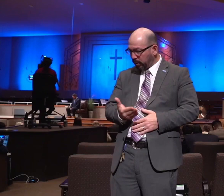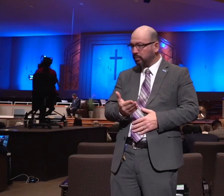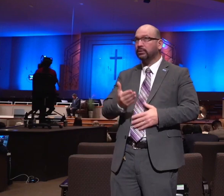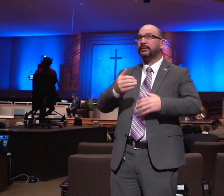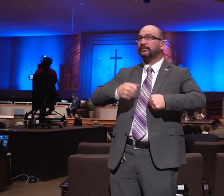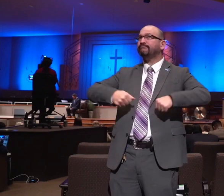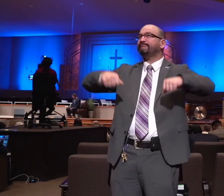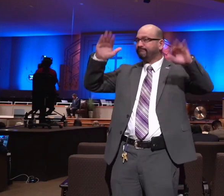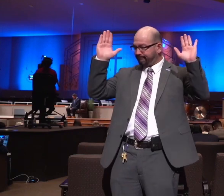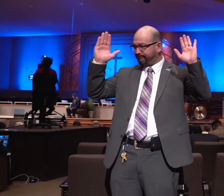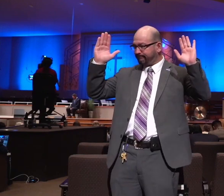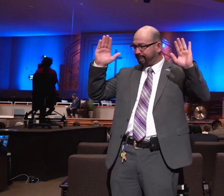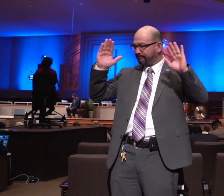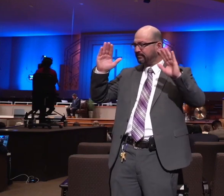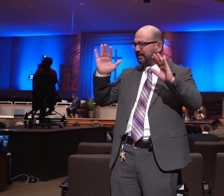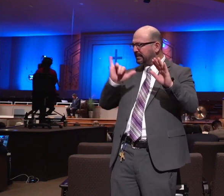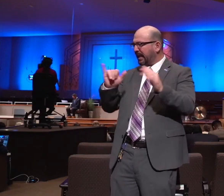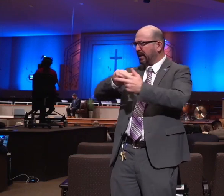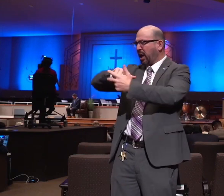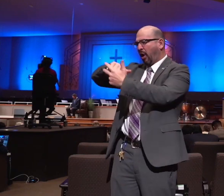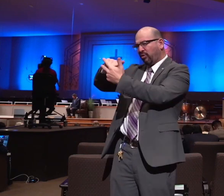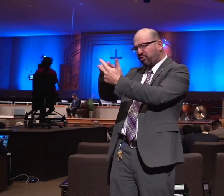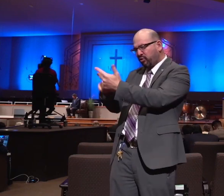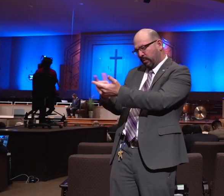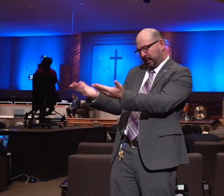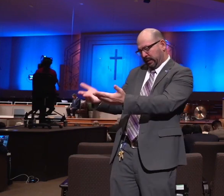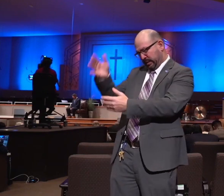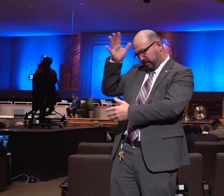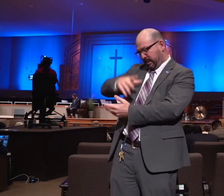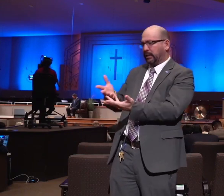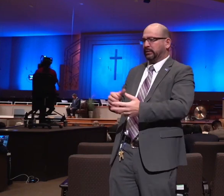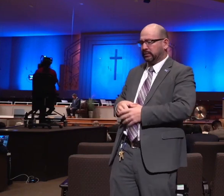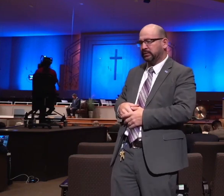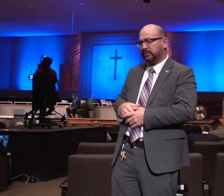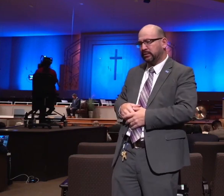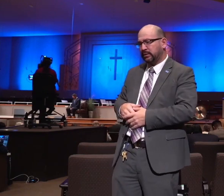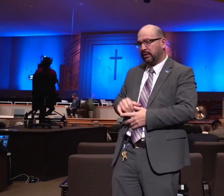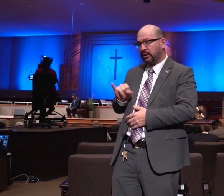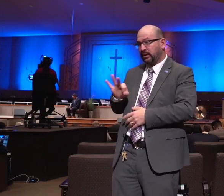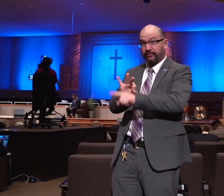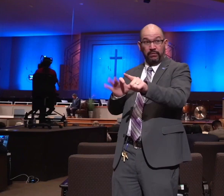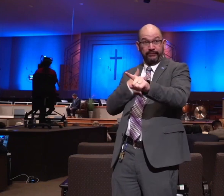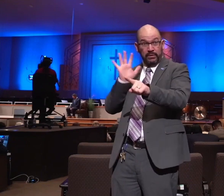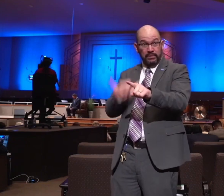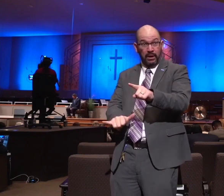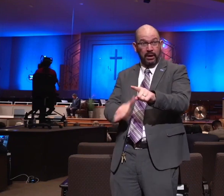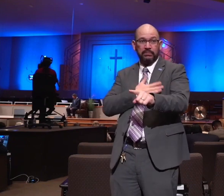but extremely important servants